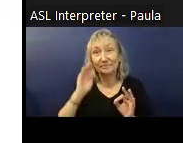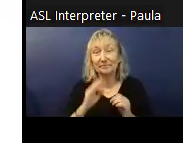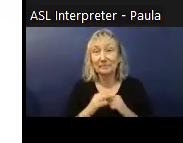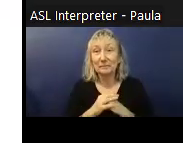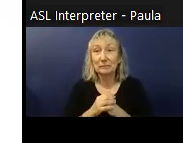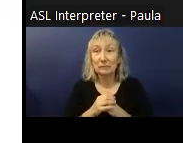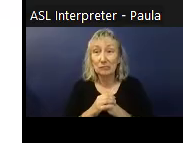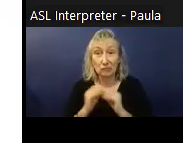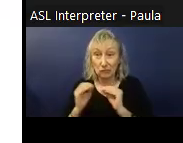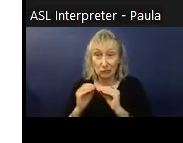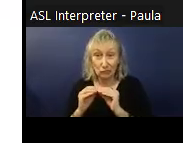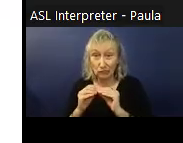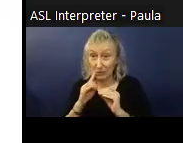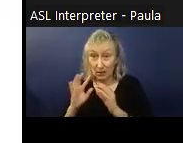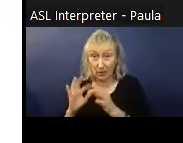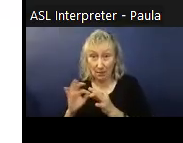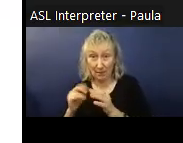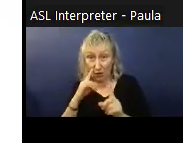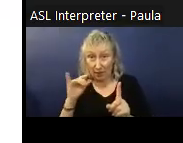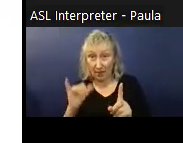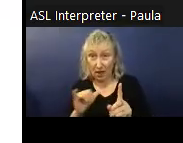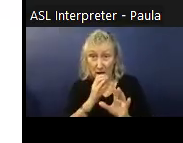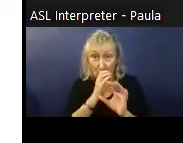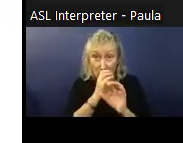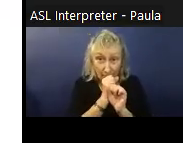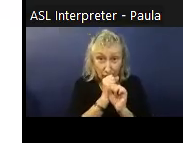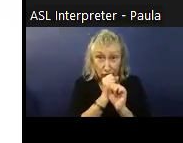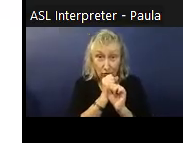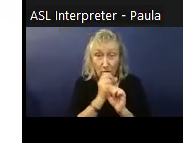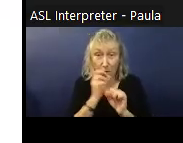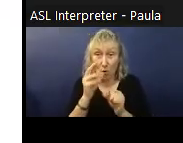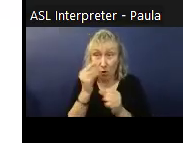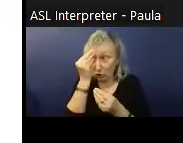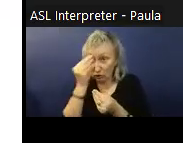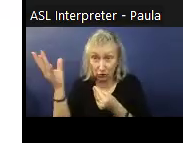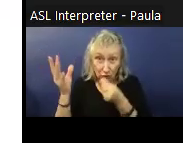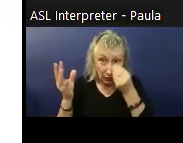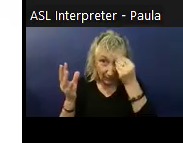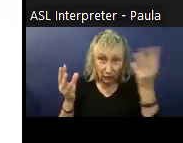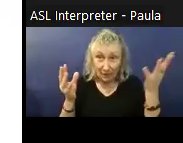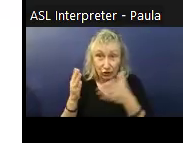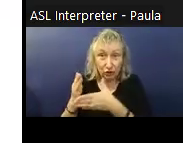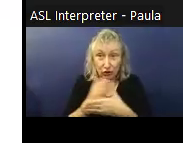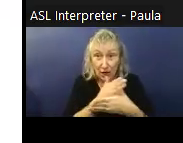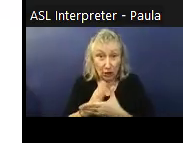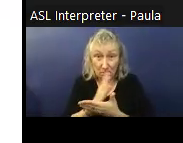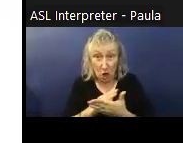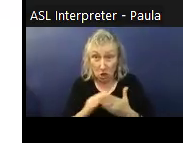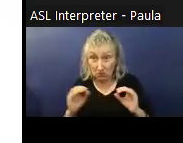confidentiality and information sharing, we'll move on to services provided.